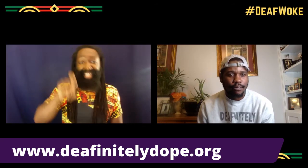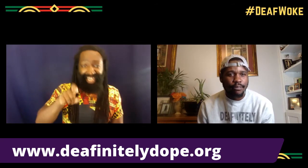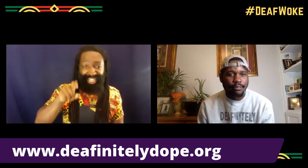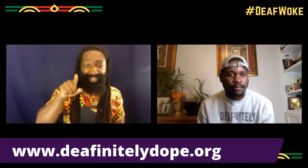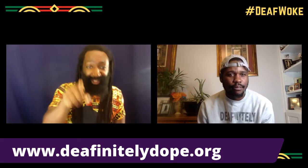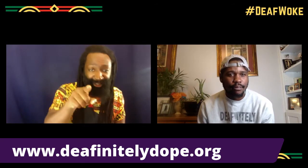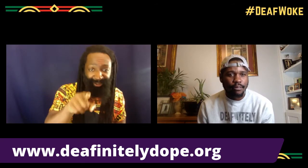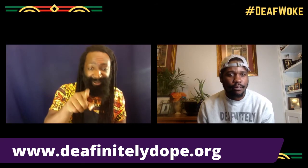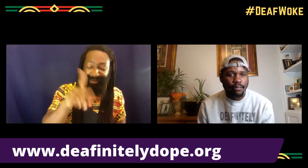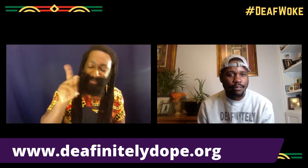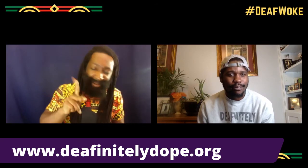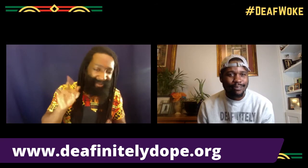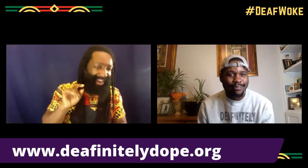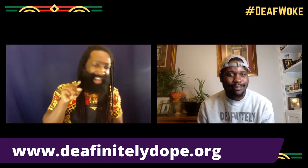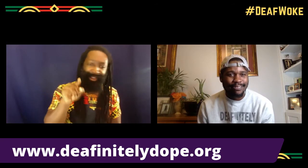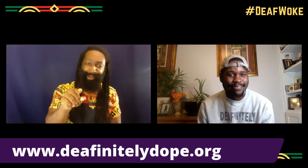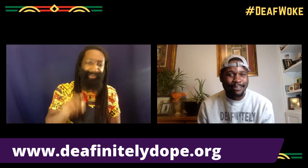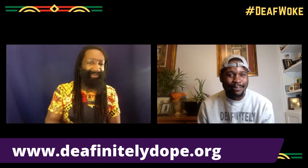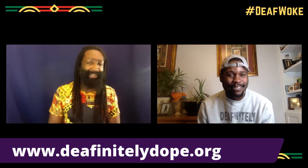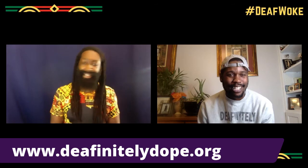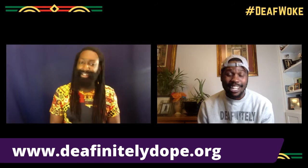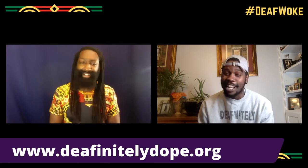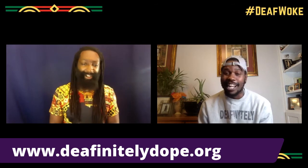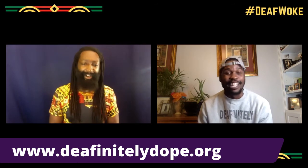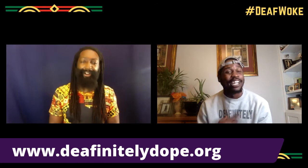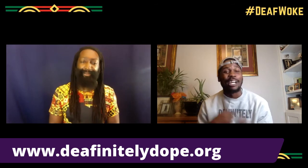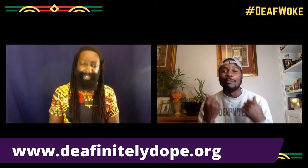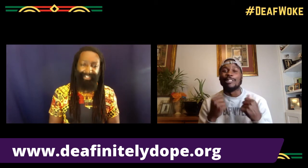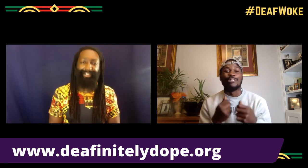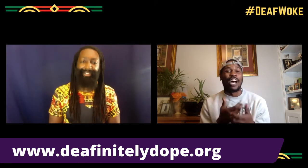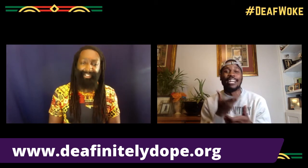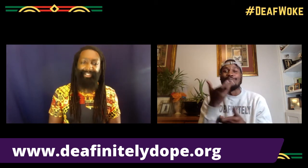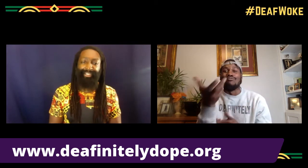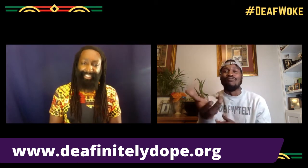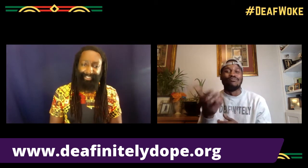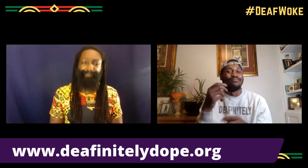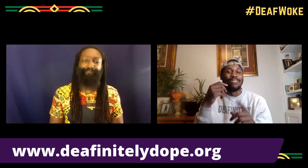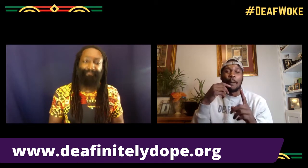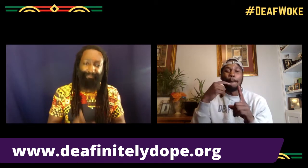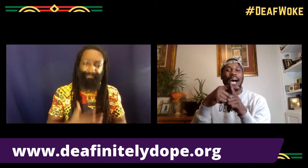is that we need you. We deaf people need people like you.